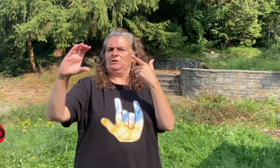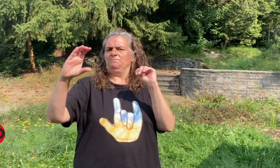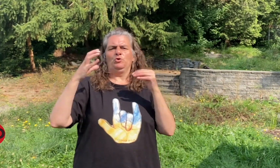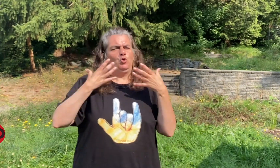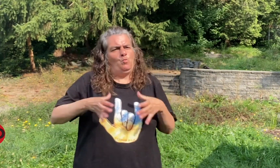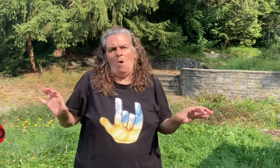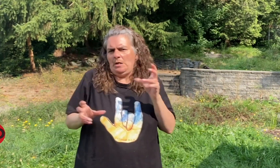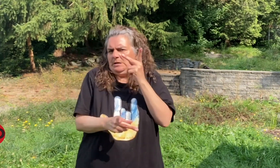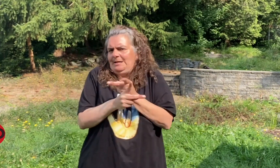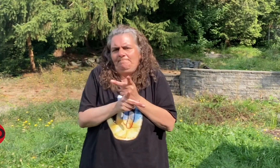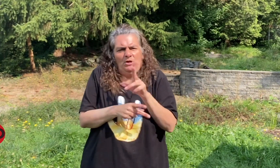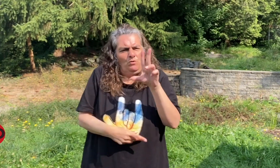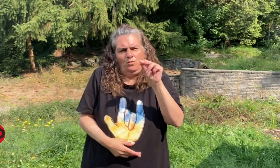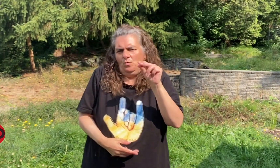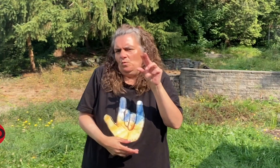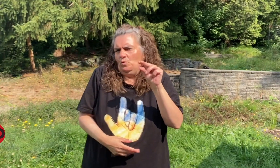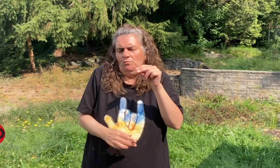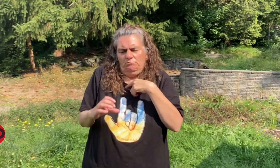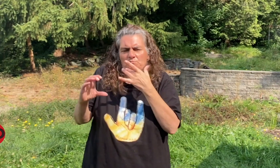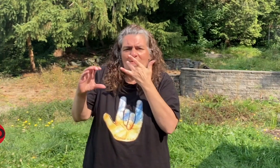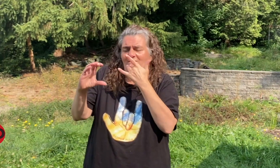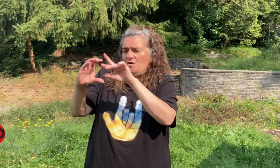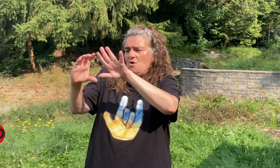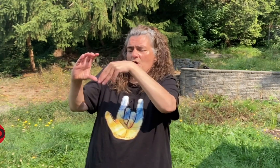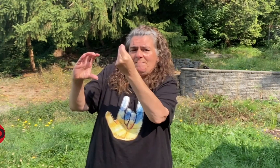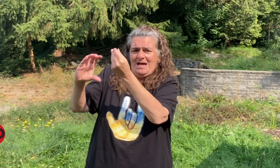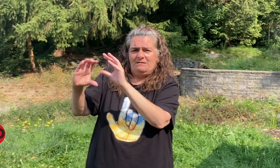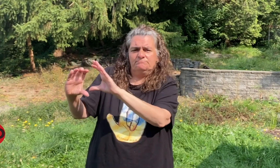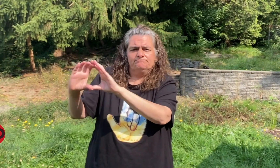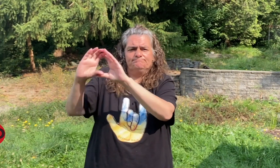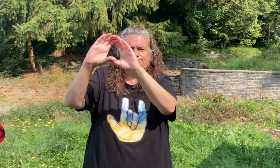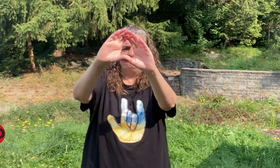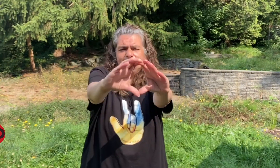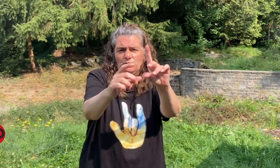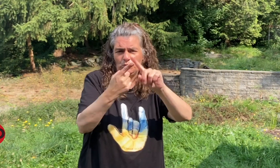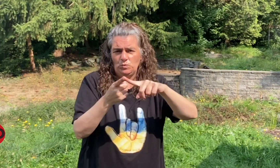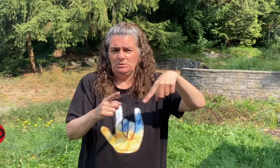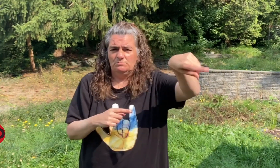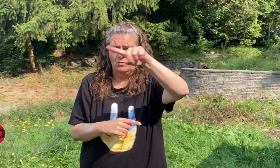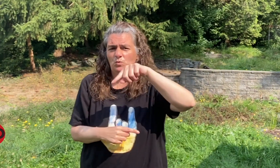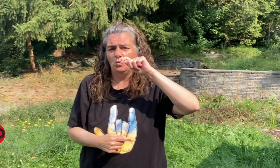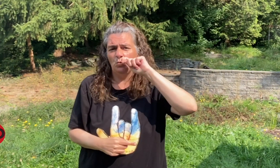those Ukrainians who need help related with hotel fees,